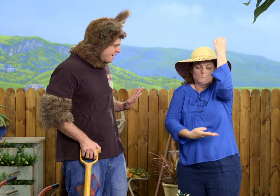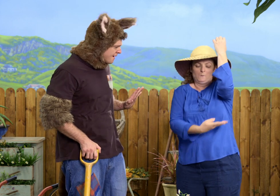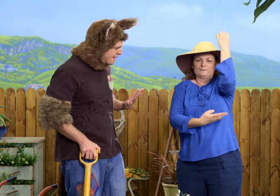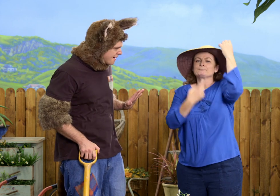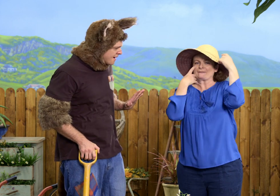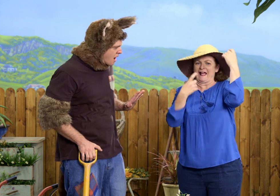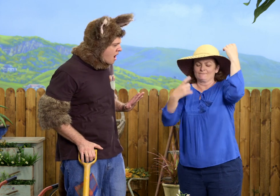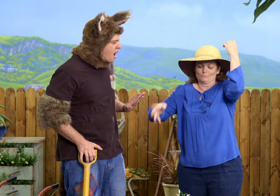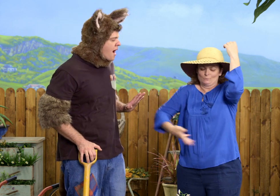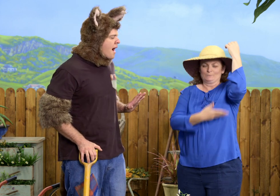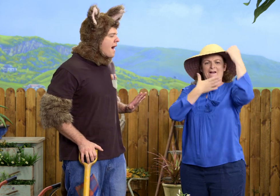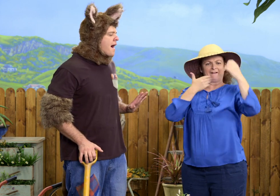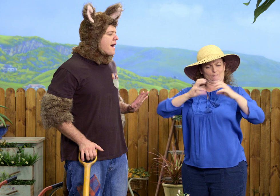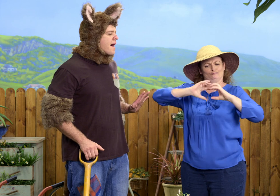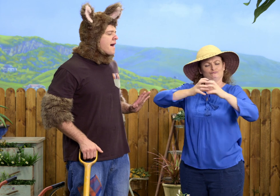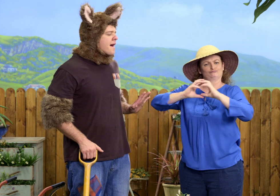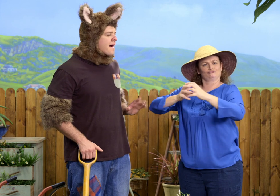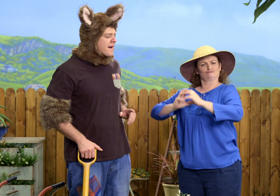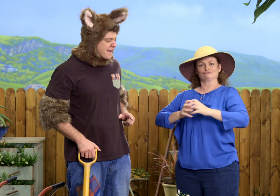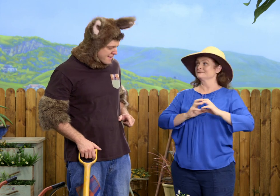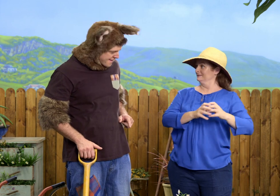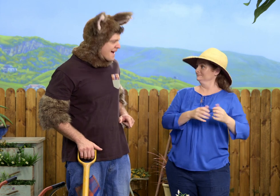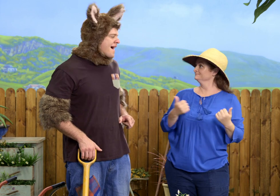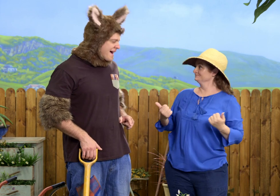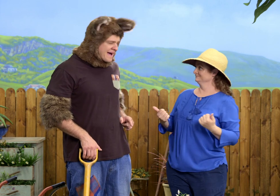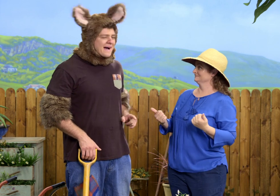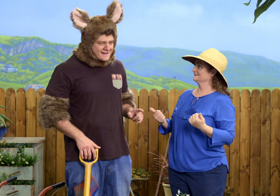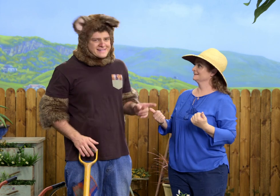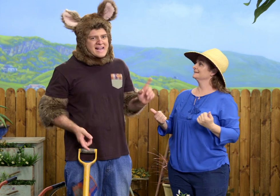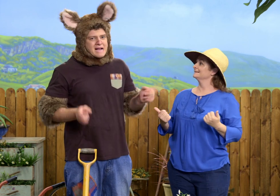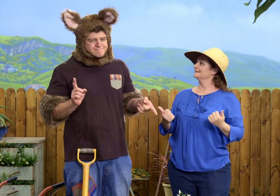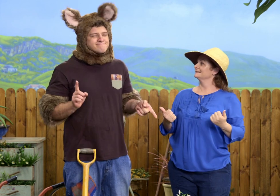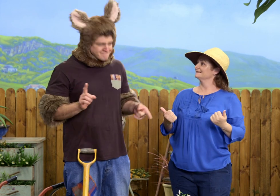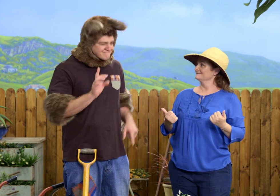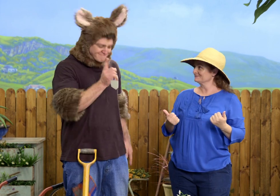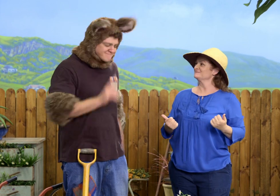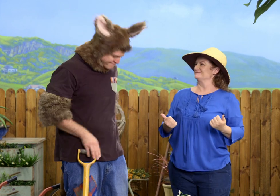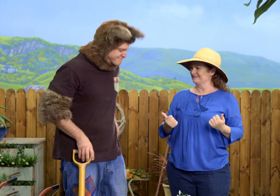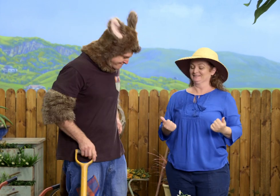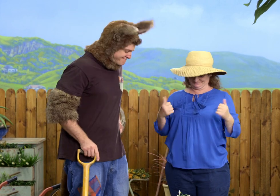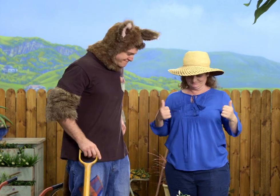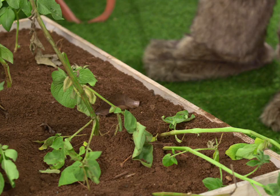so we can scoop them up and keep our potatoes fresh. Got it. Thanks, Sally.